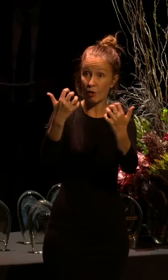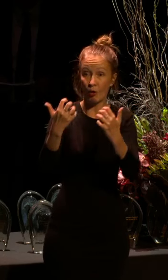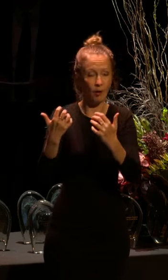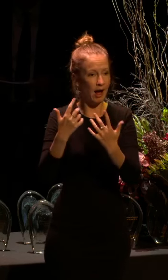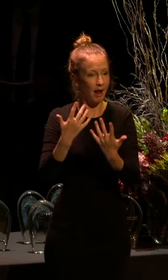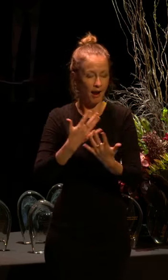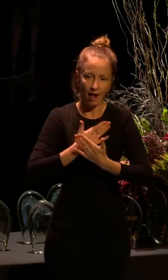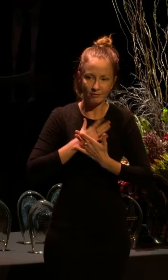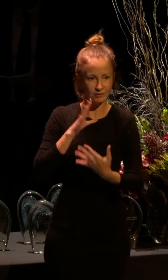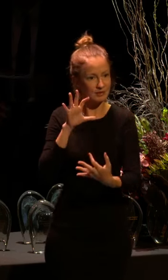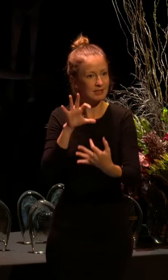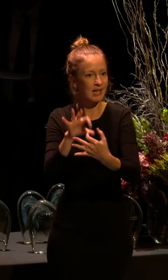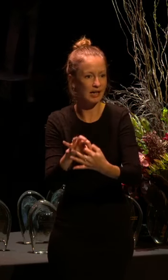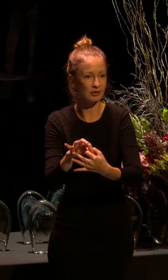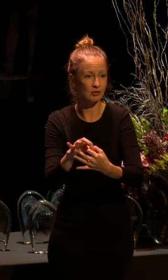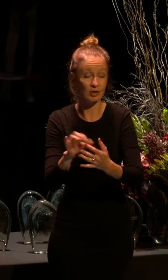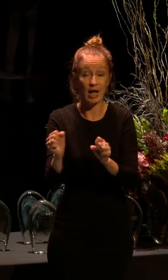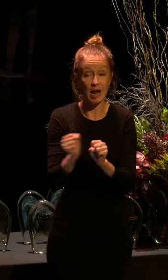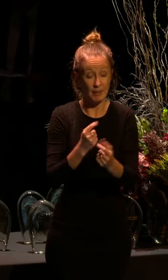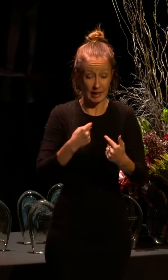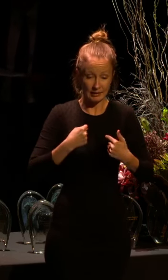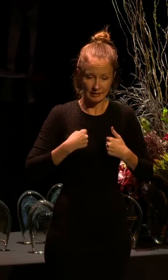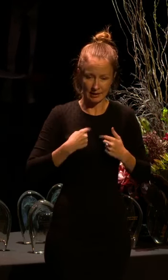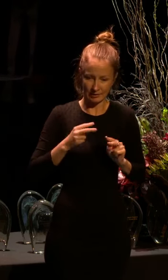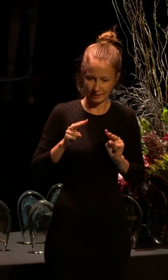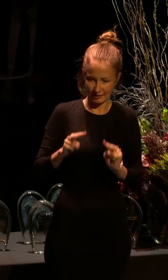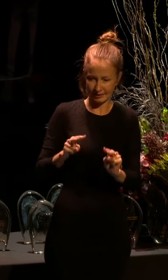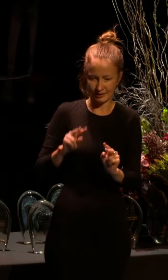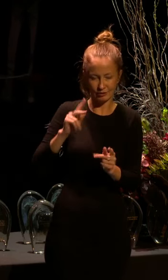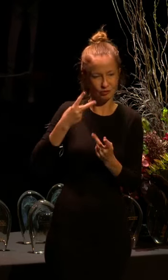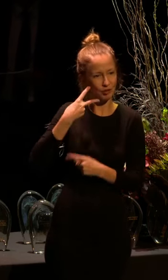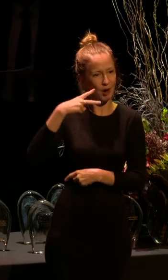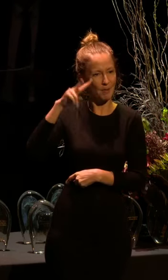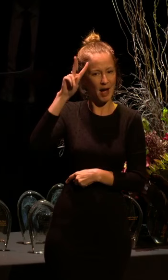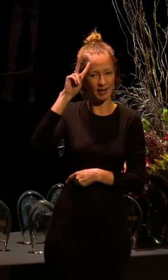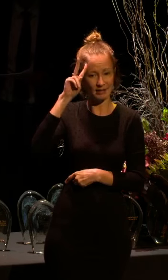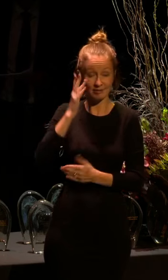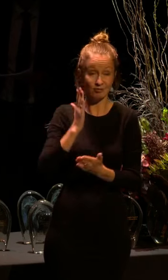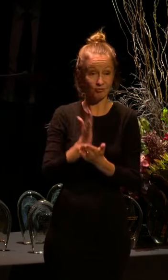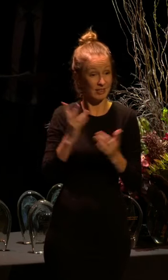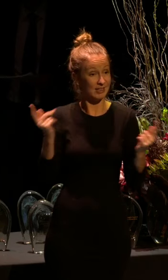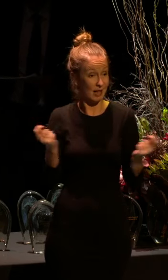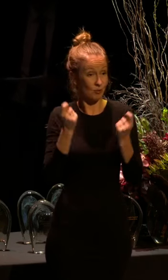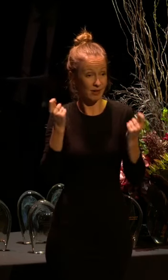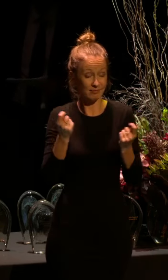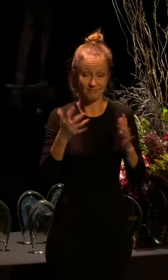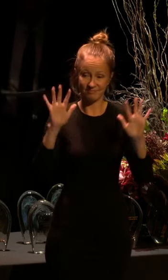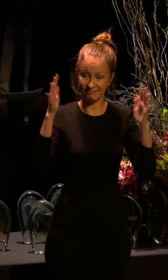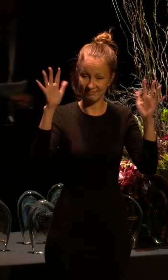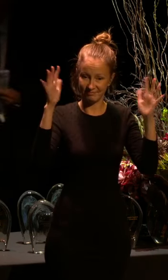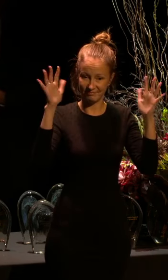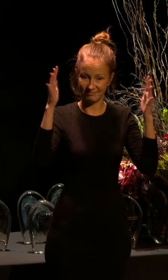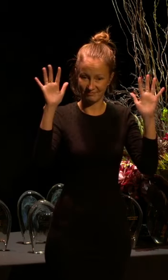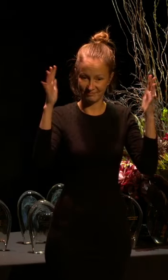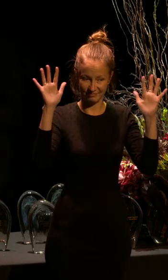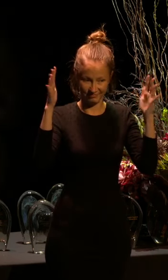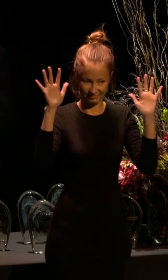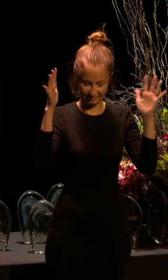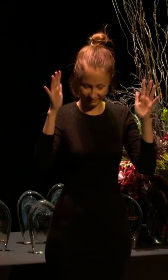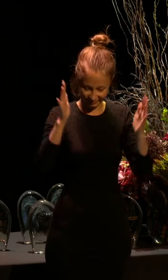how we look at and think about their subject matter. That is certainly something to celebrate.